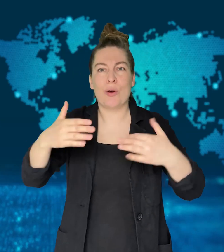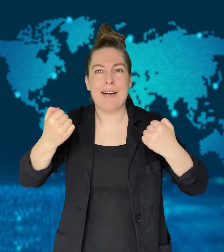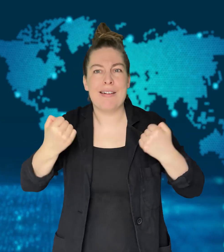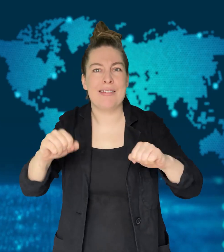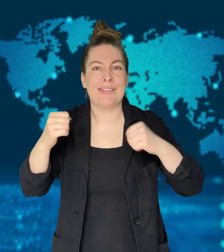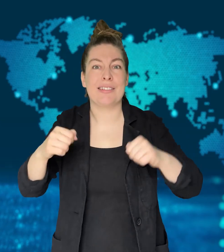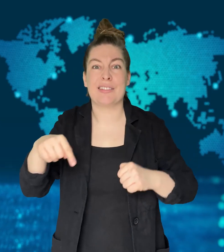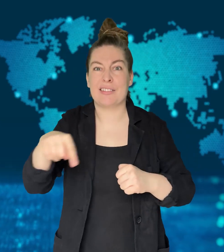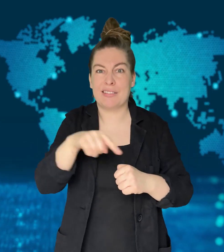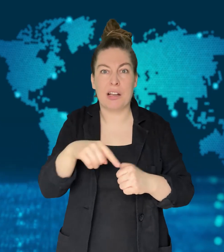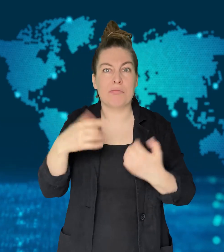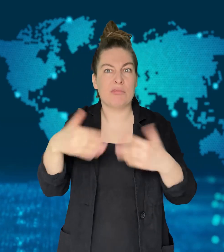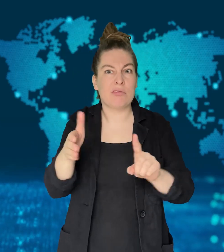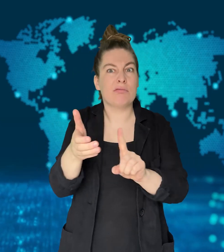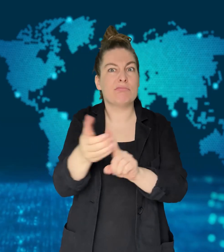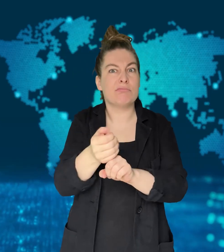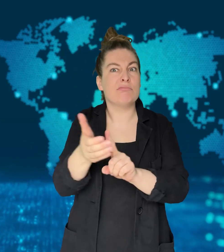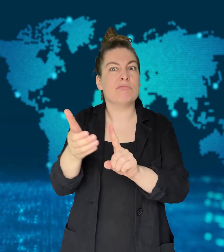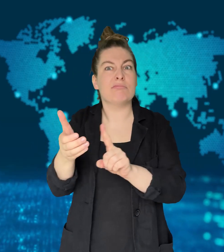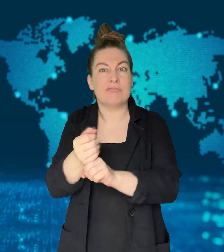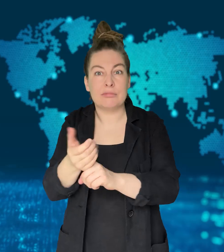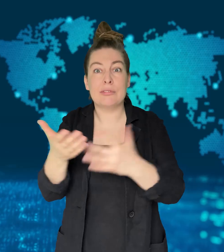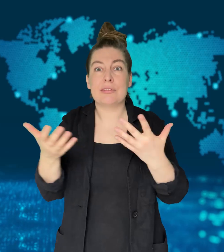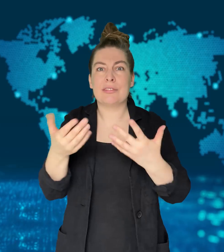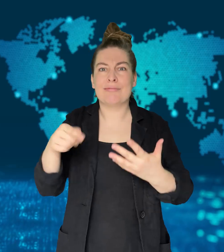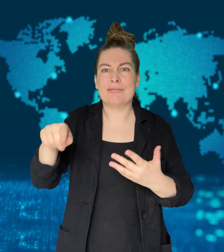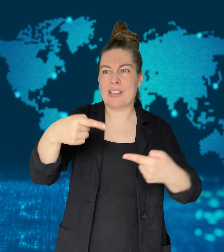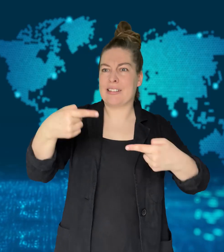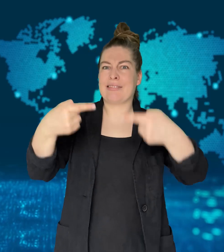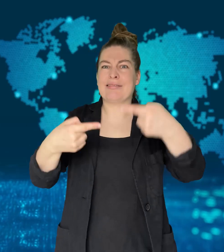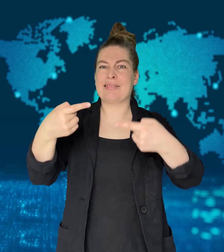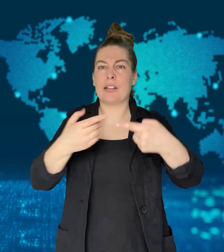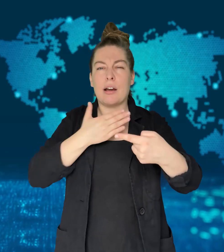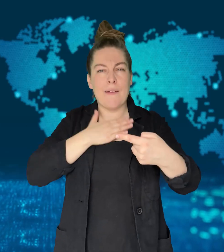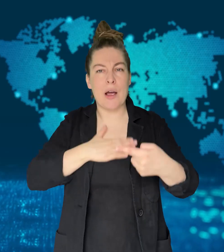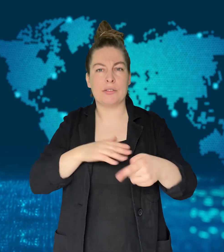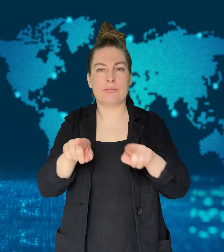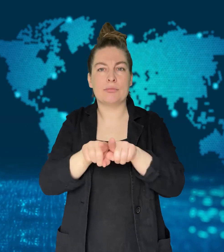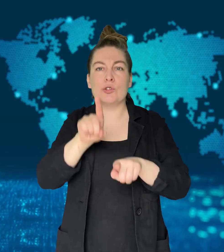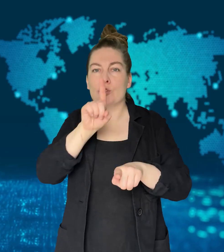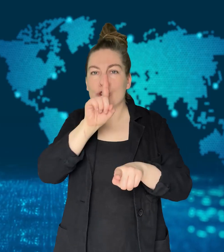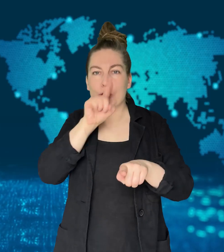been arrested and dissent has been silenced.